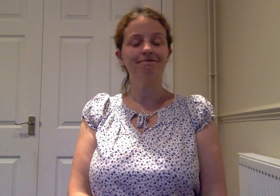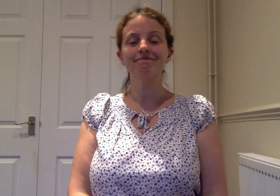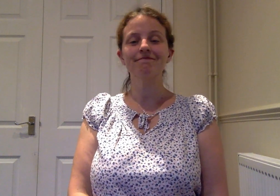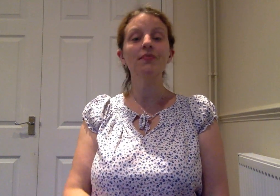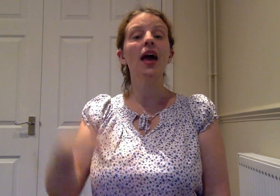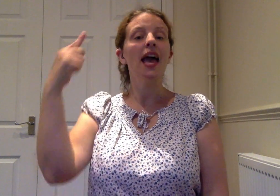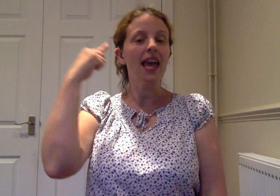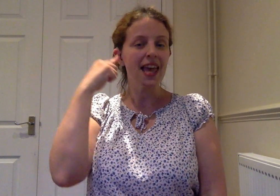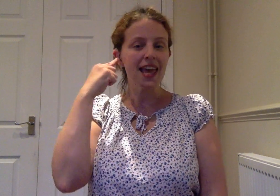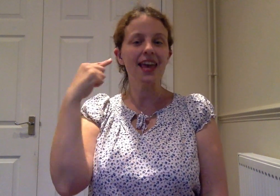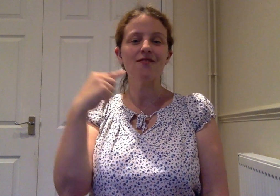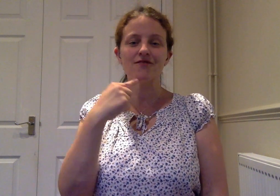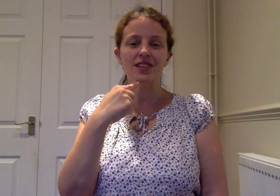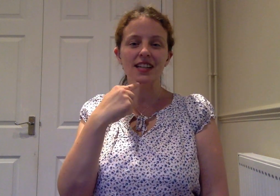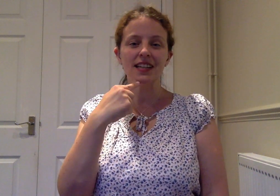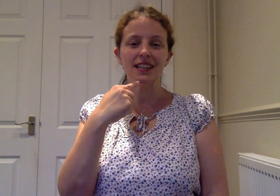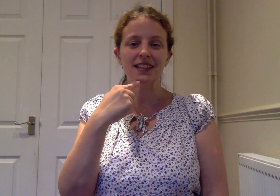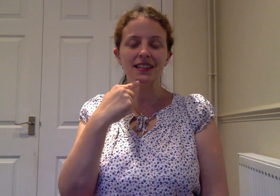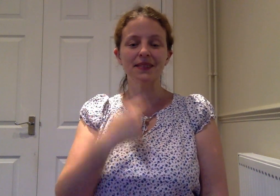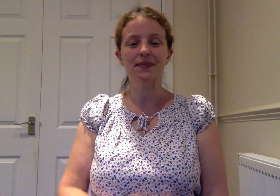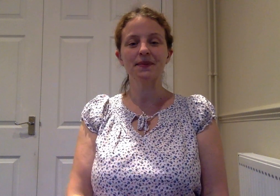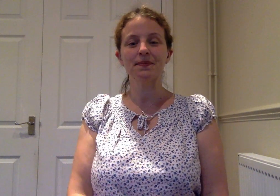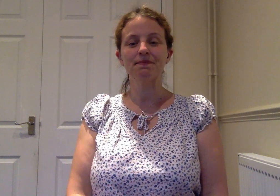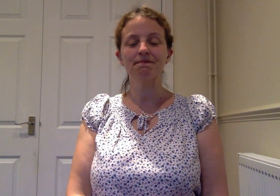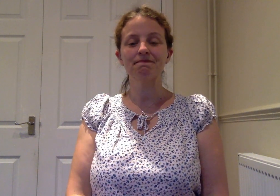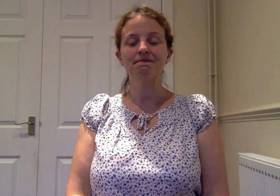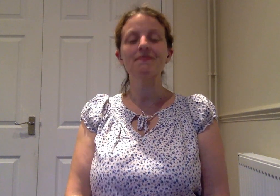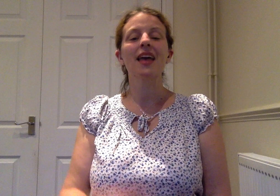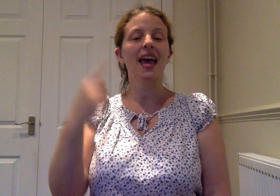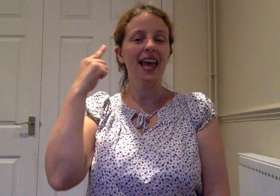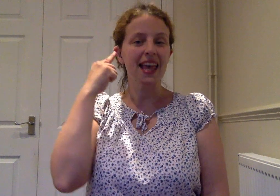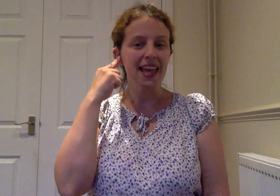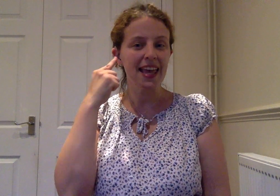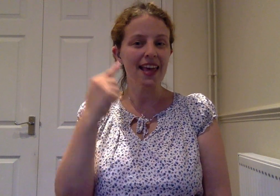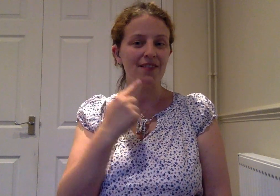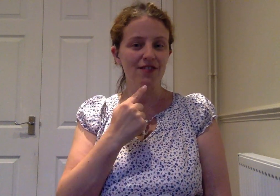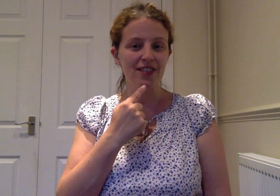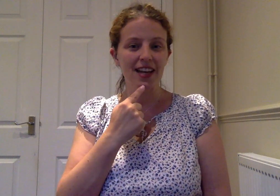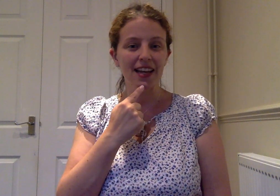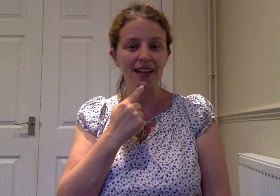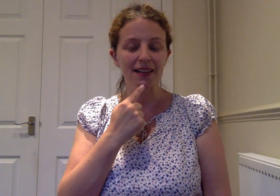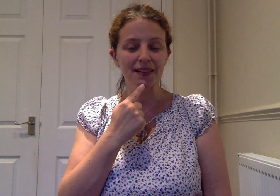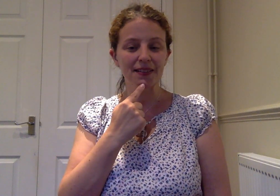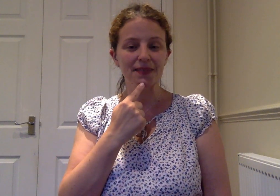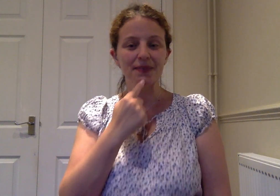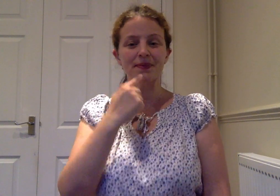No, hearing.